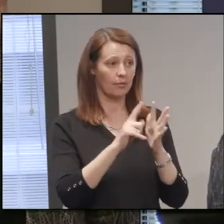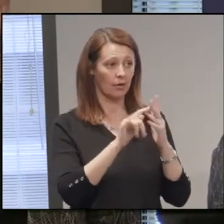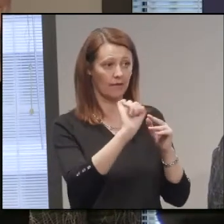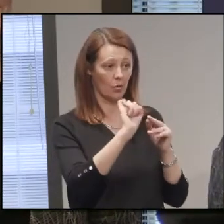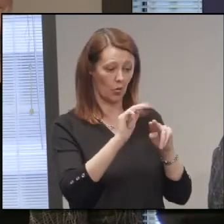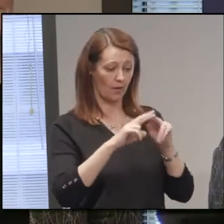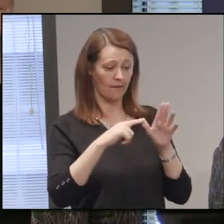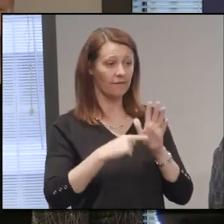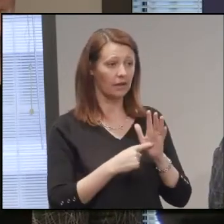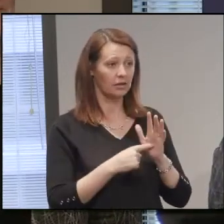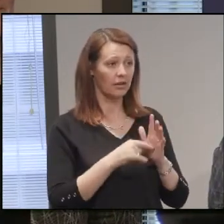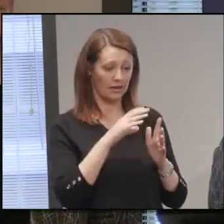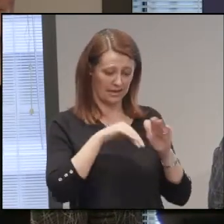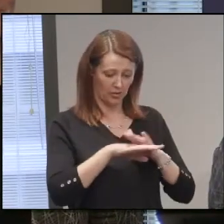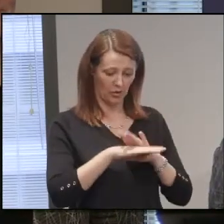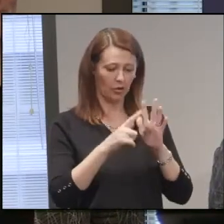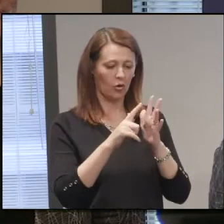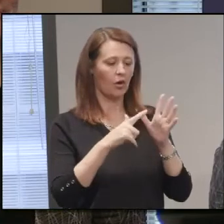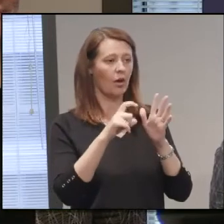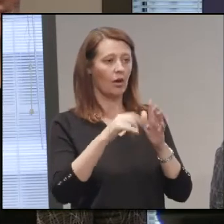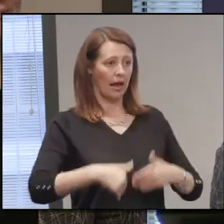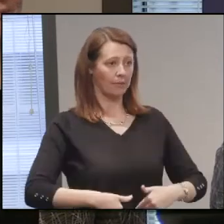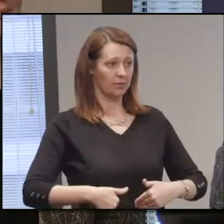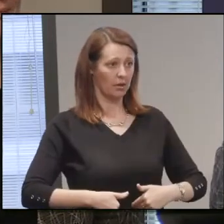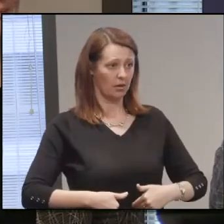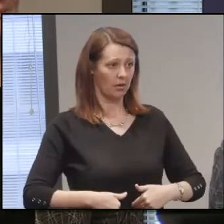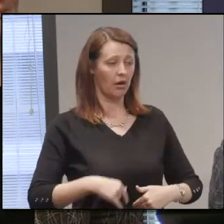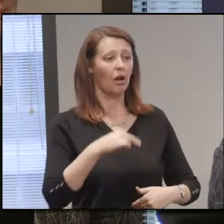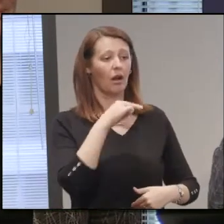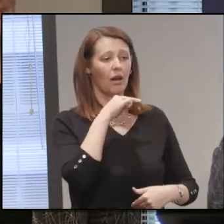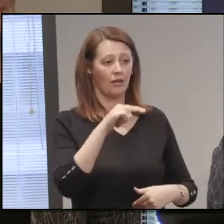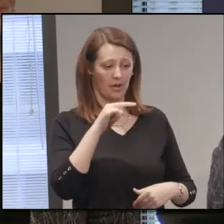particularly inside your abdomen, and measure levels of DD wouldn't be DDT,